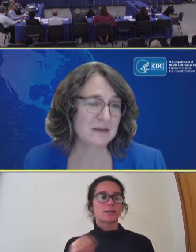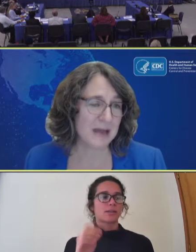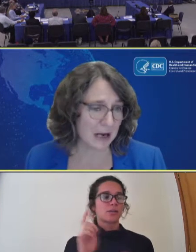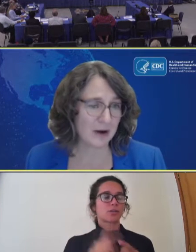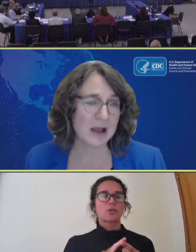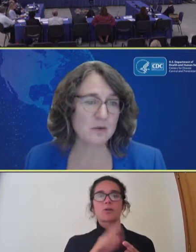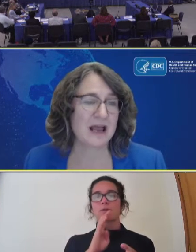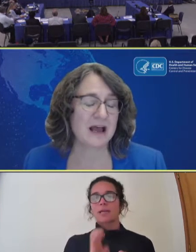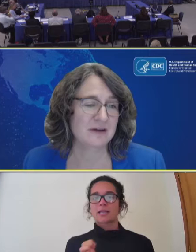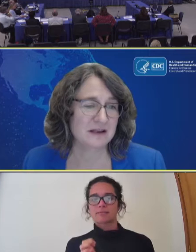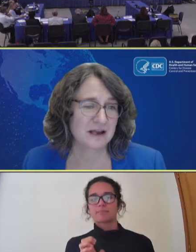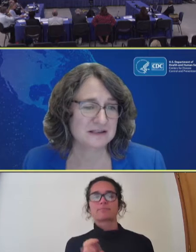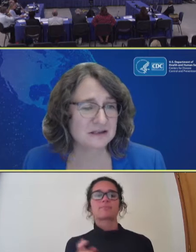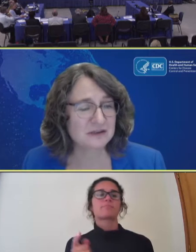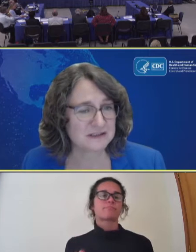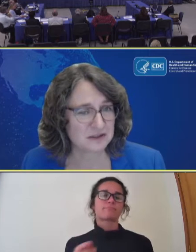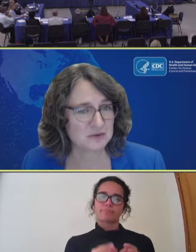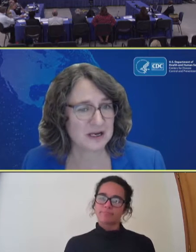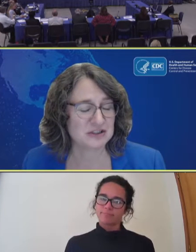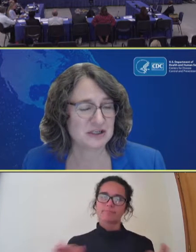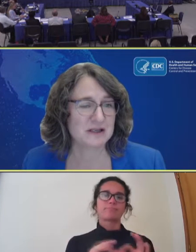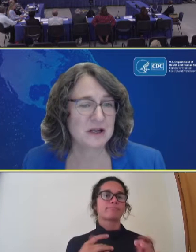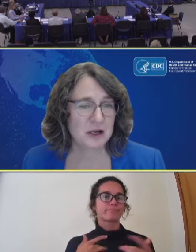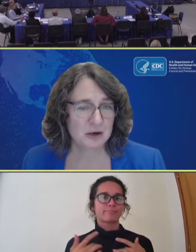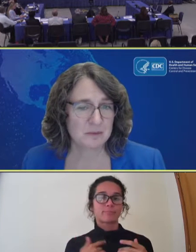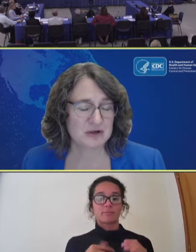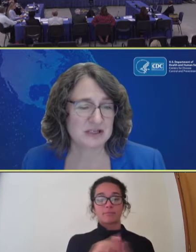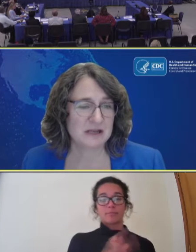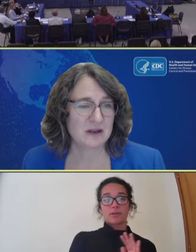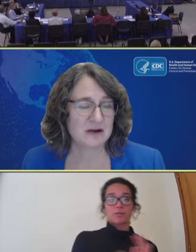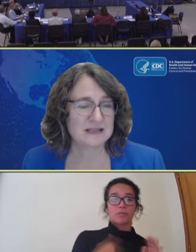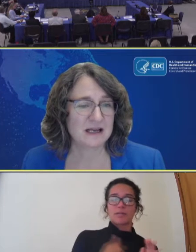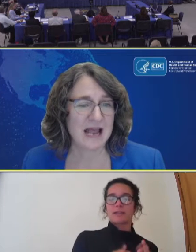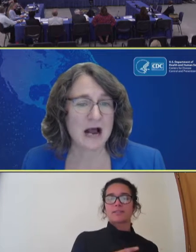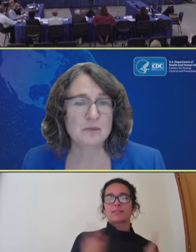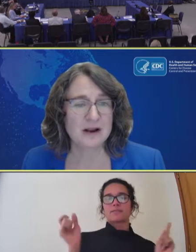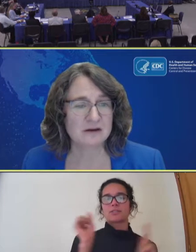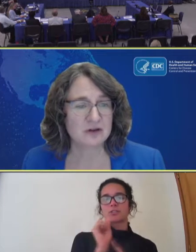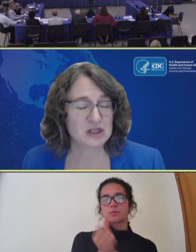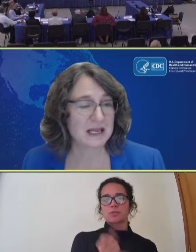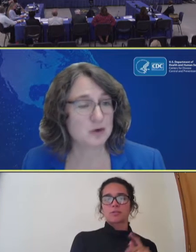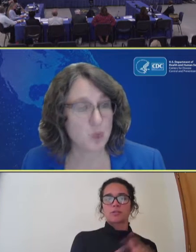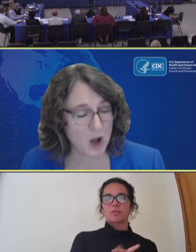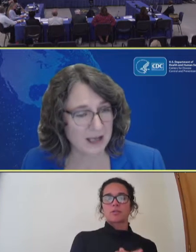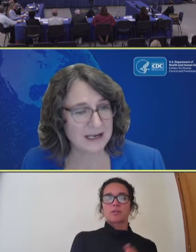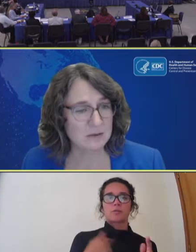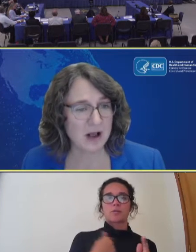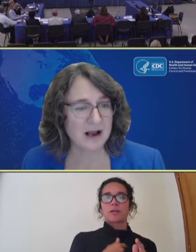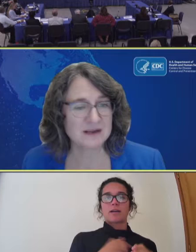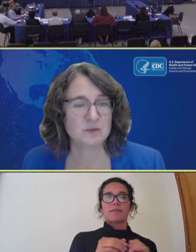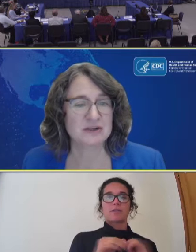in the background, we have a different situation emerging. There is an outbreak of clade I mpox,